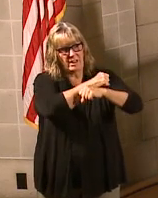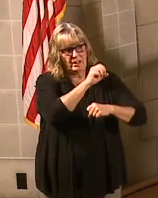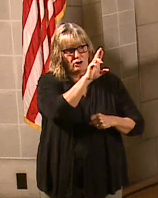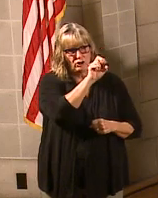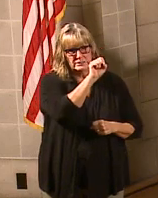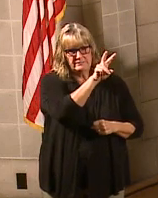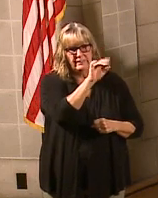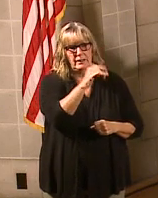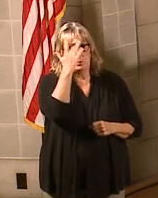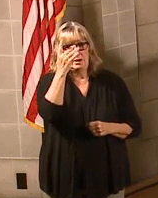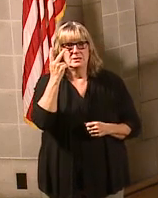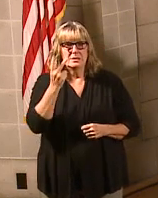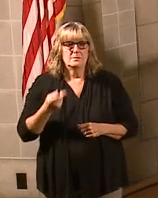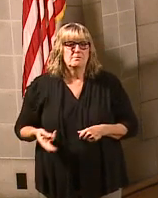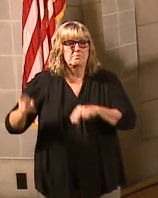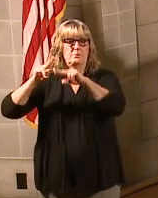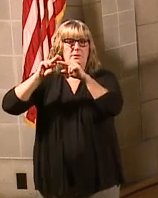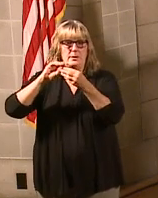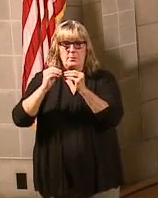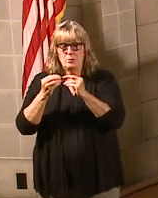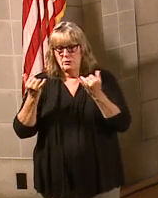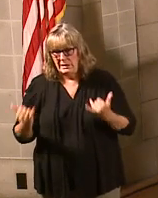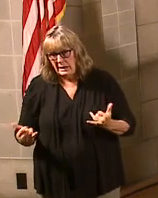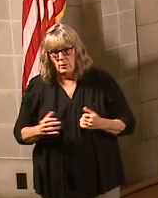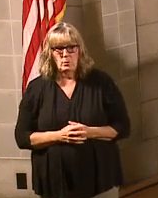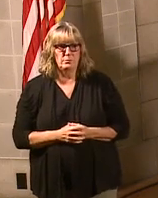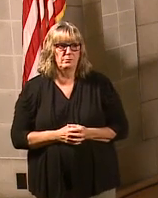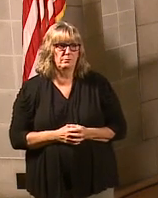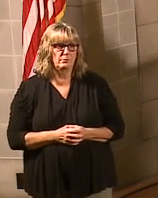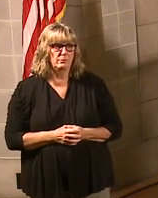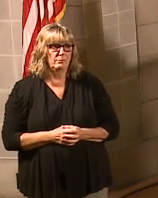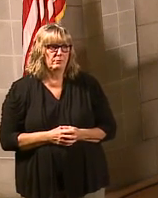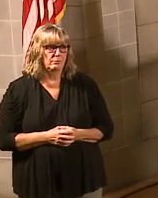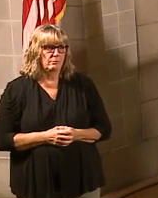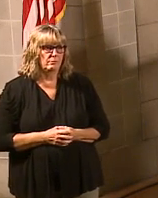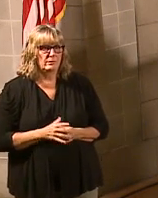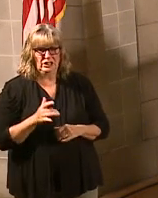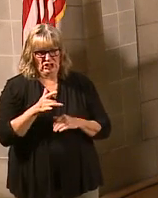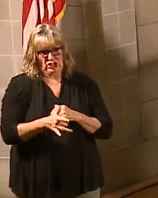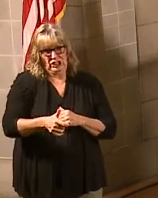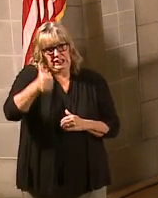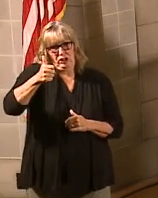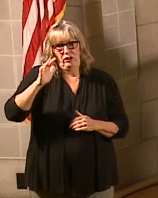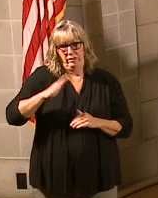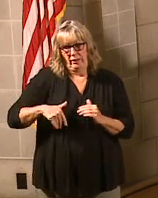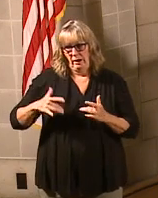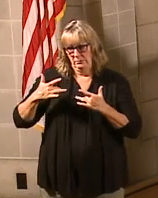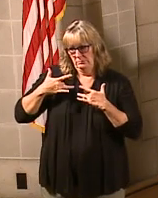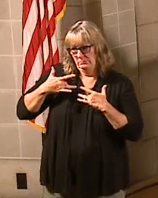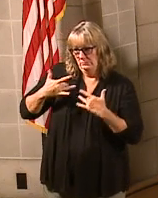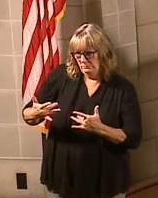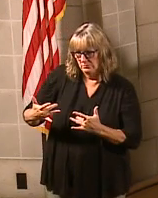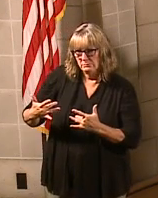ANTIBODIES THAT THEY MIGHT HAVE DEVELOPED AGAINST THE RSV VIRUS